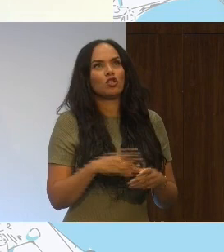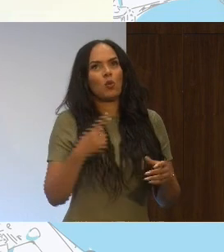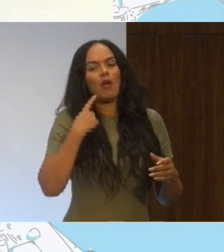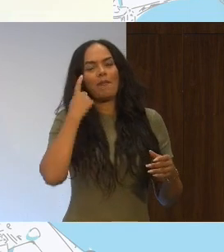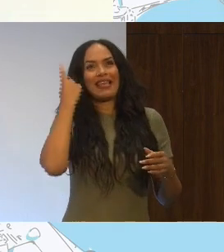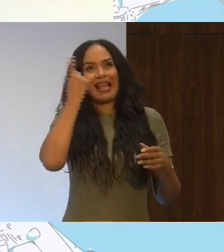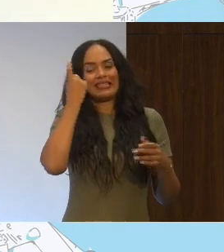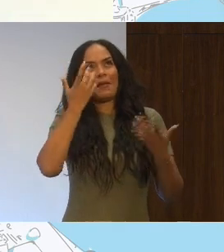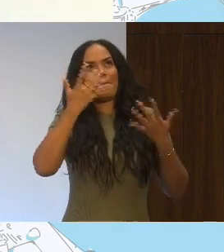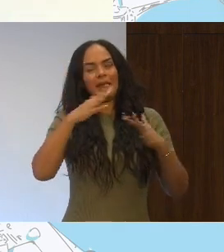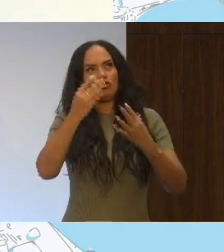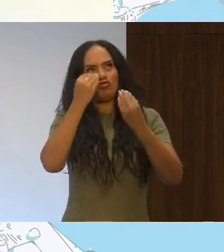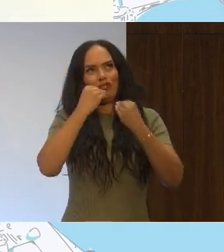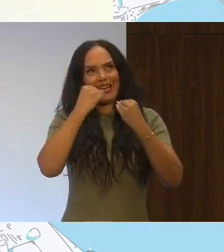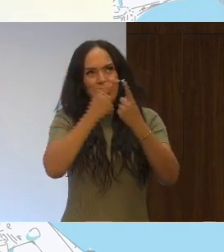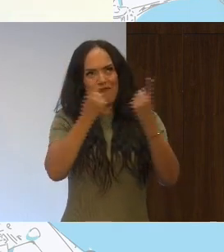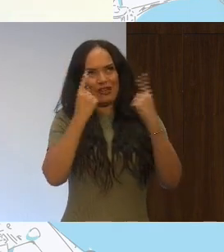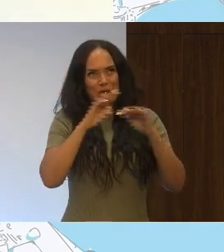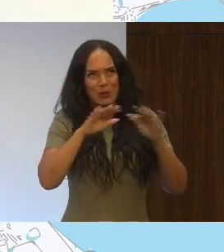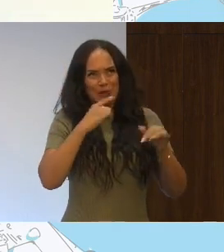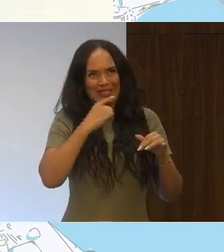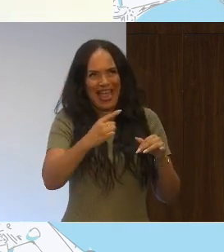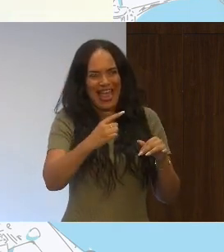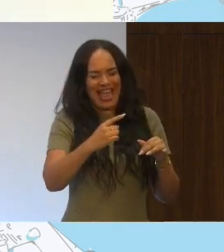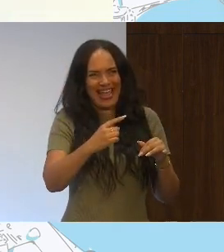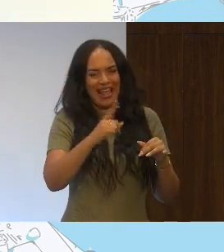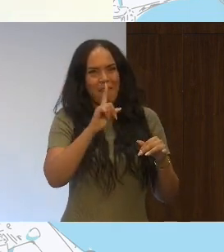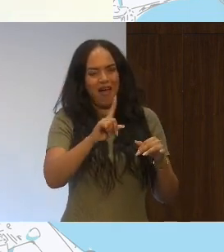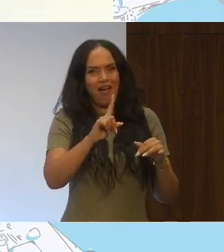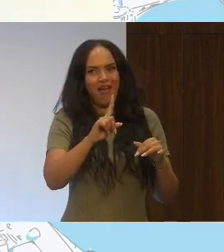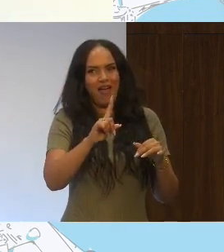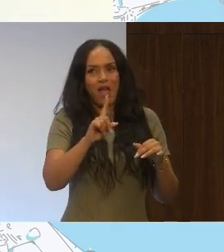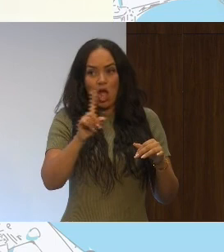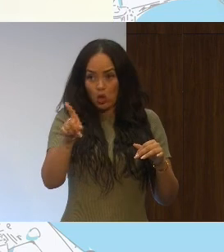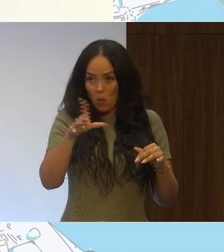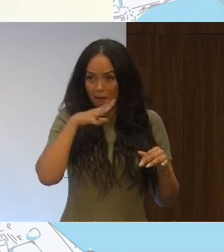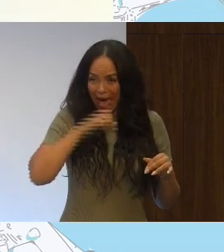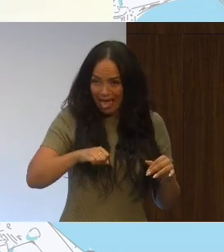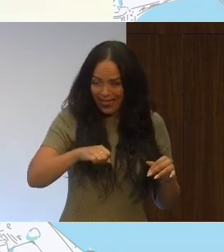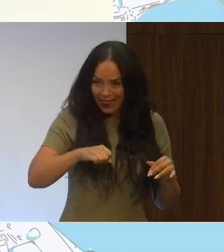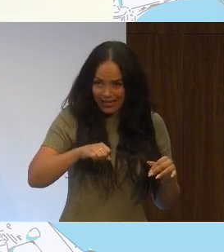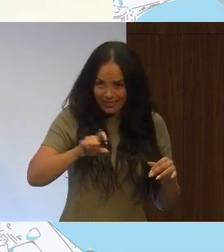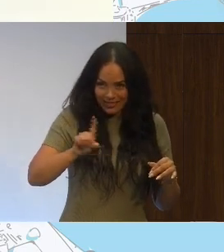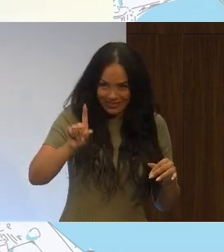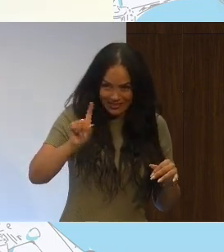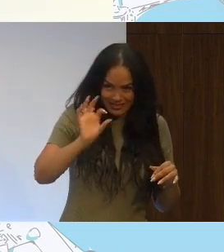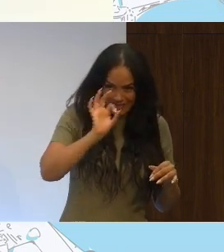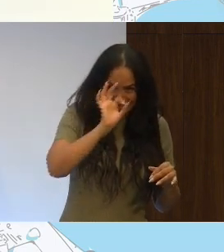at university, not to say, but you might be a male, right?